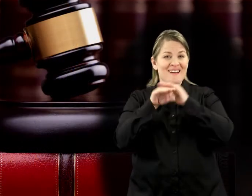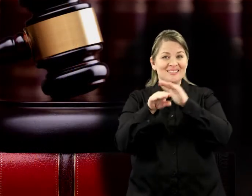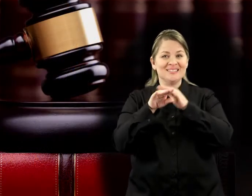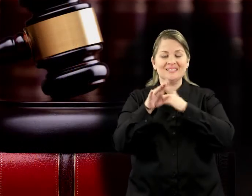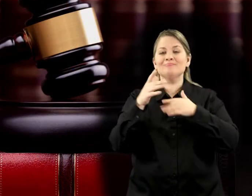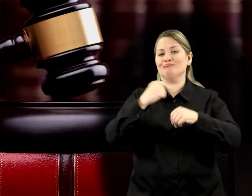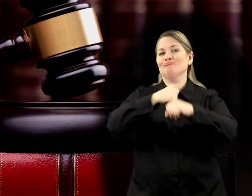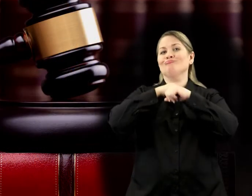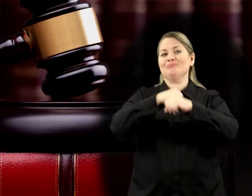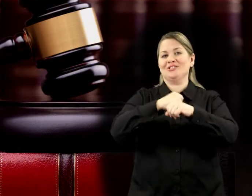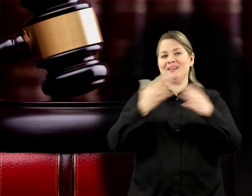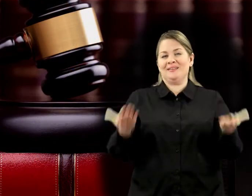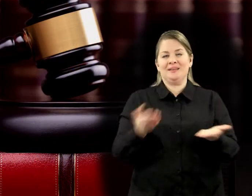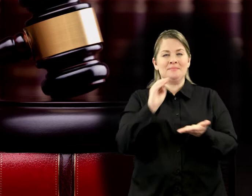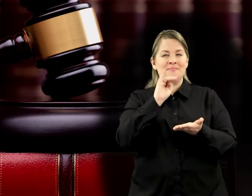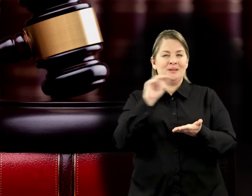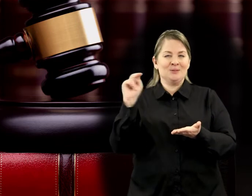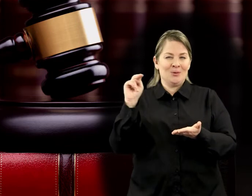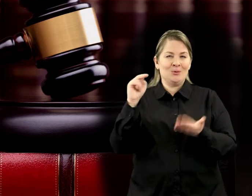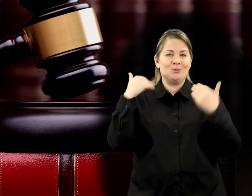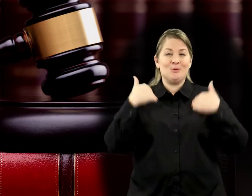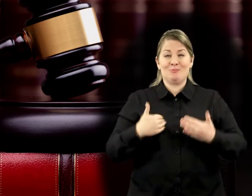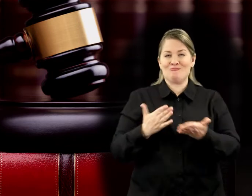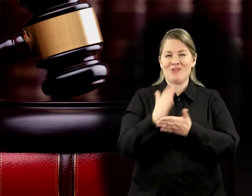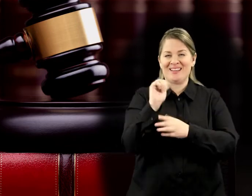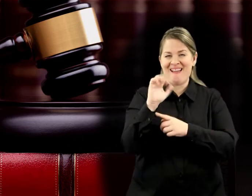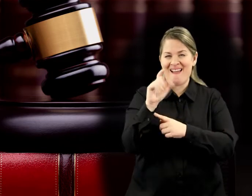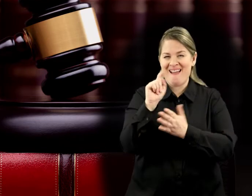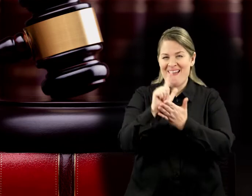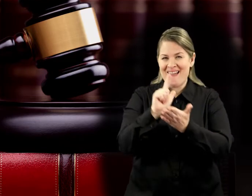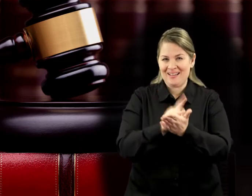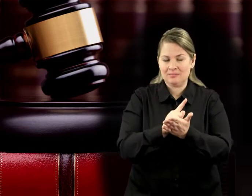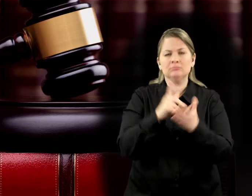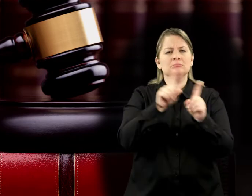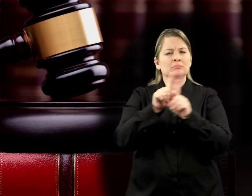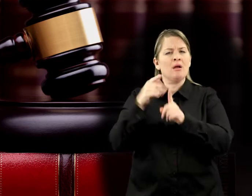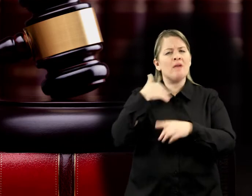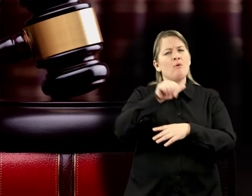The right to communication access is also protected by the Minnesota Human Rights Act